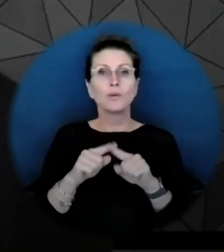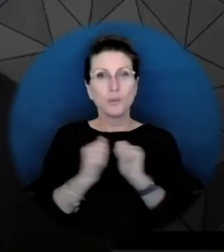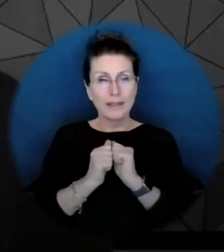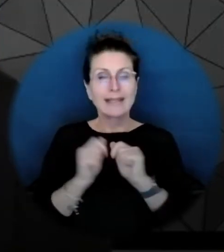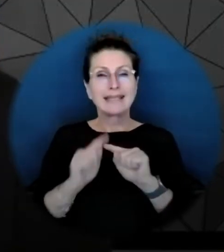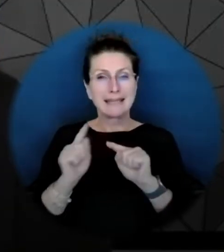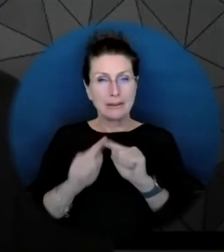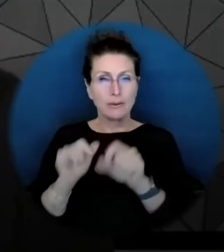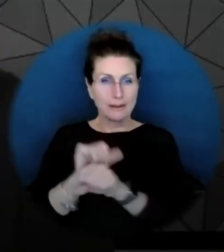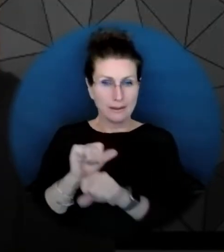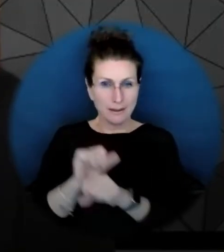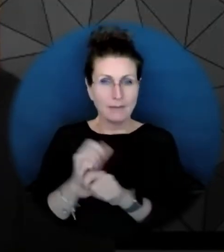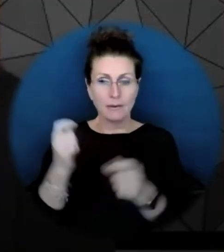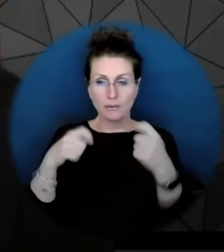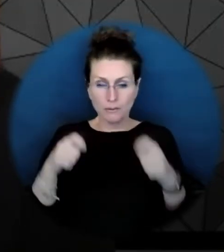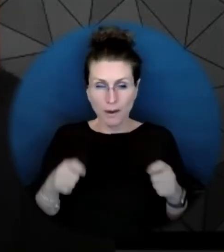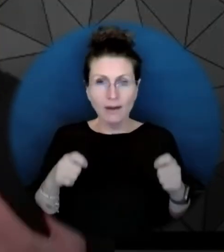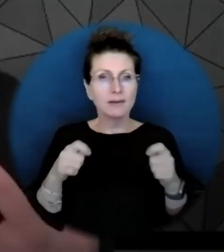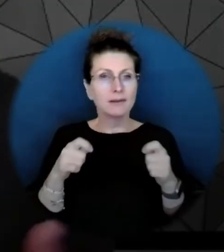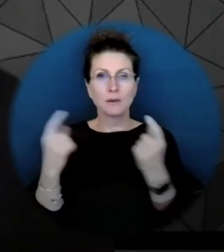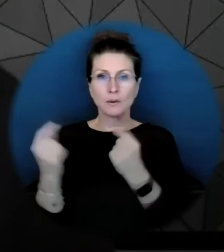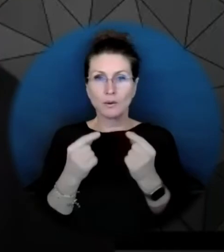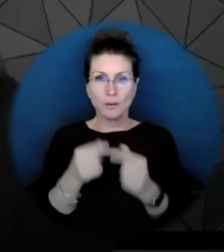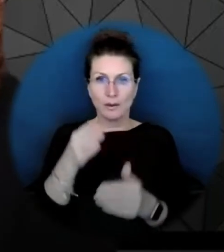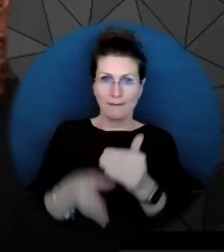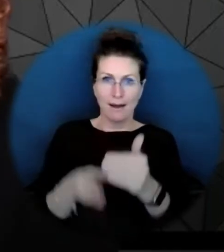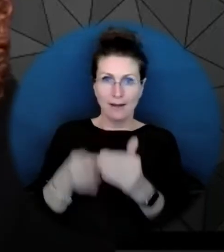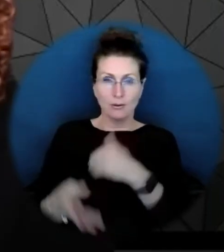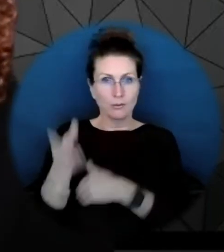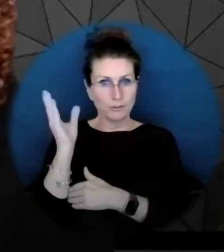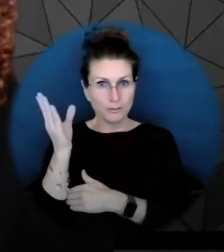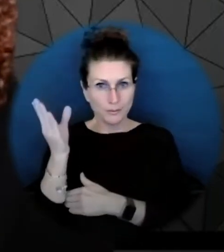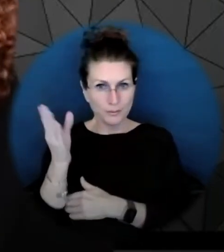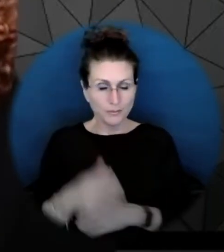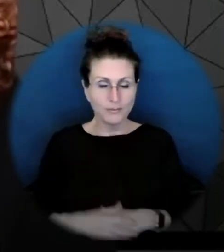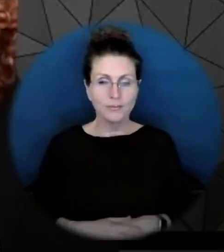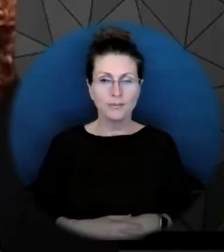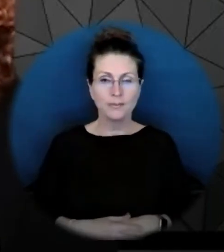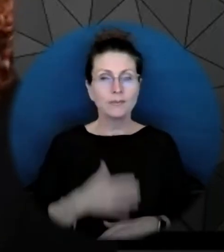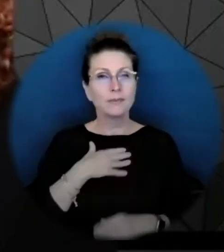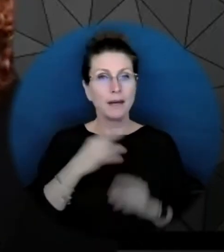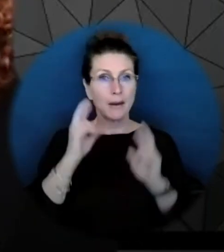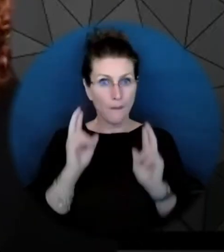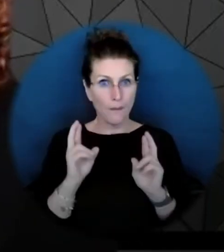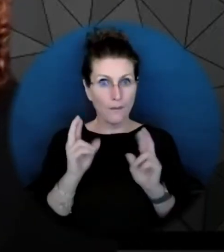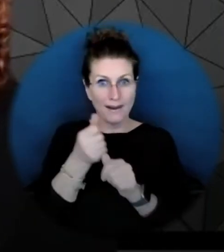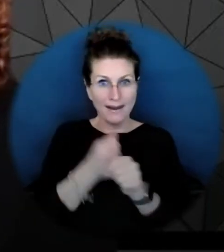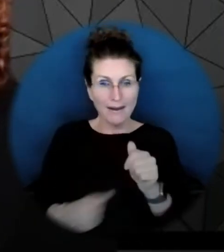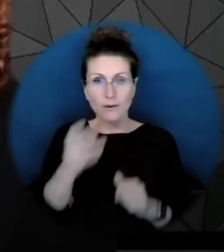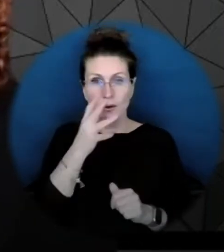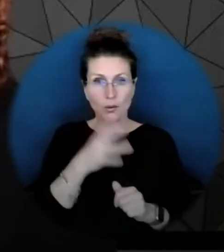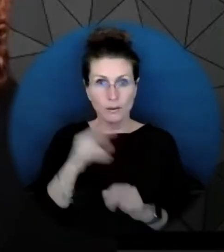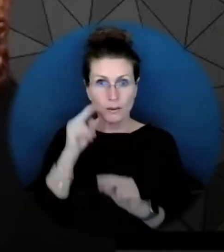which underwent revisions culminating in a final presentation. It is my hope that every woman watching this